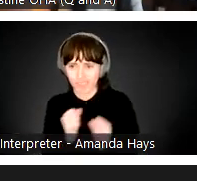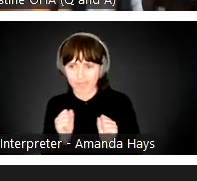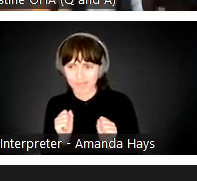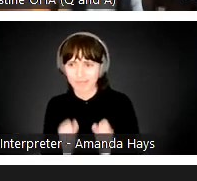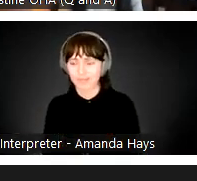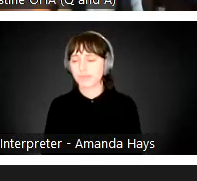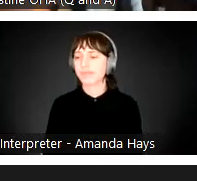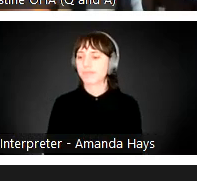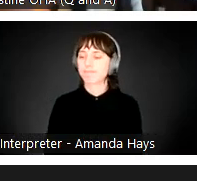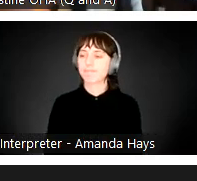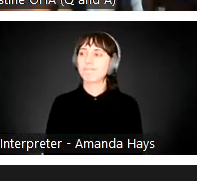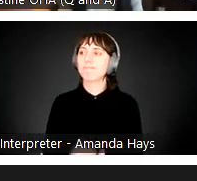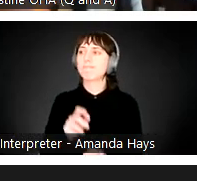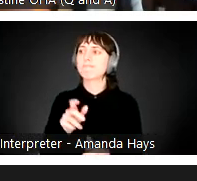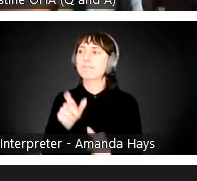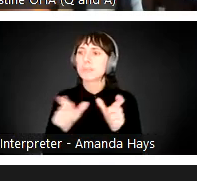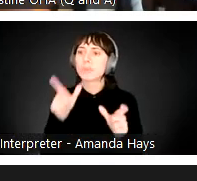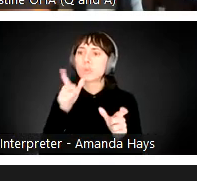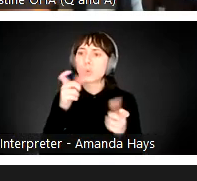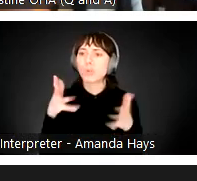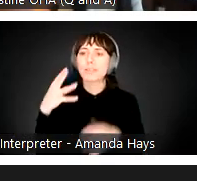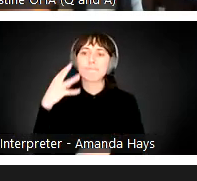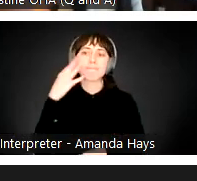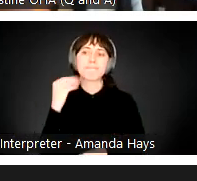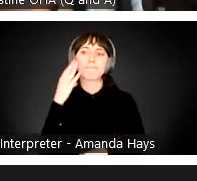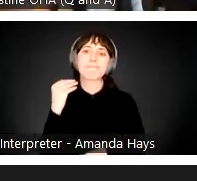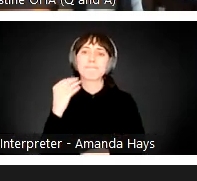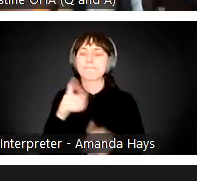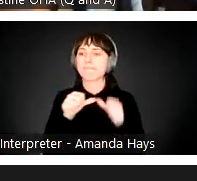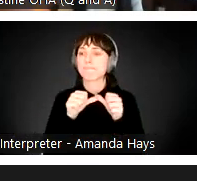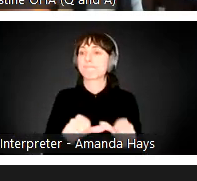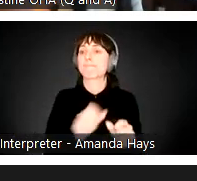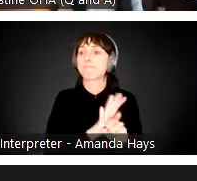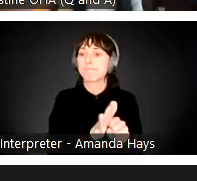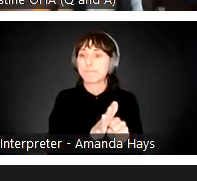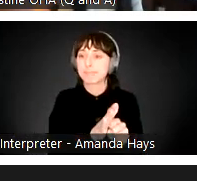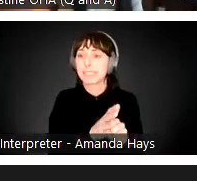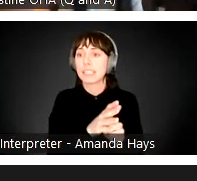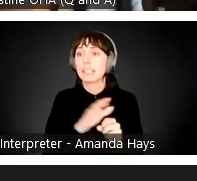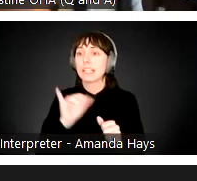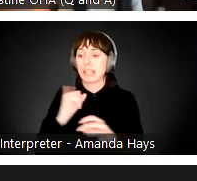post-viral fatigue know this- is that immunologic stimuli can be one of the